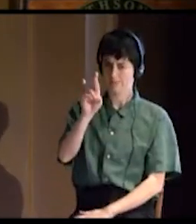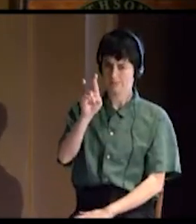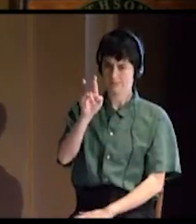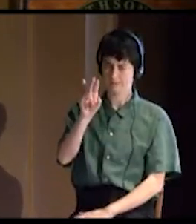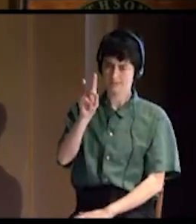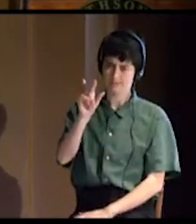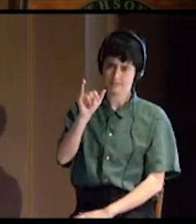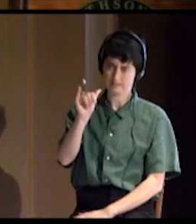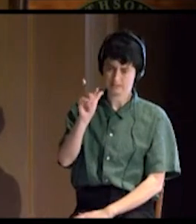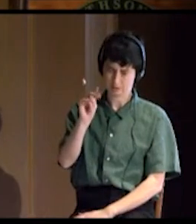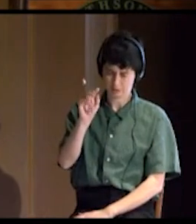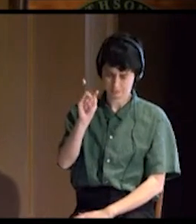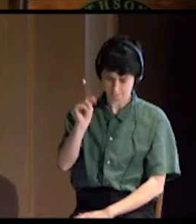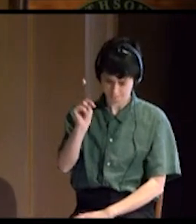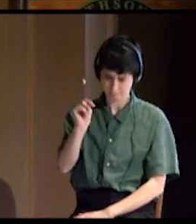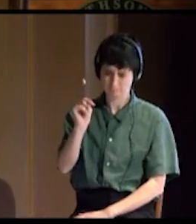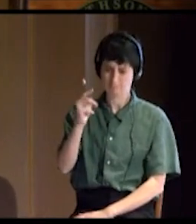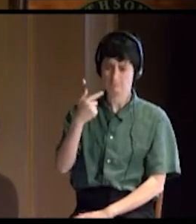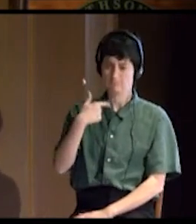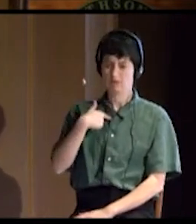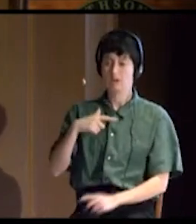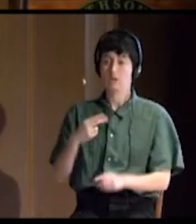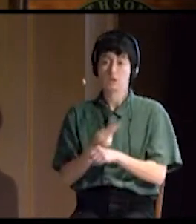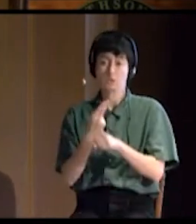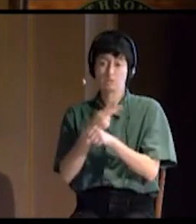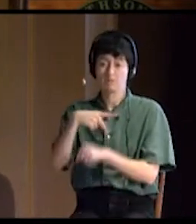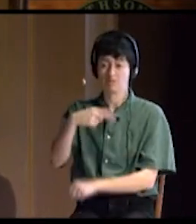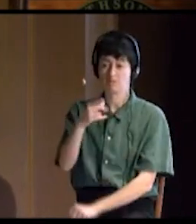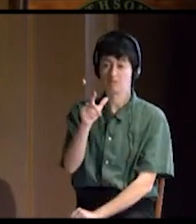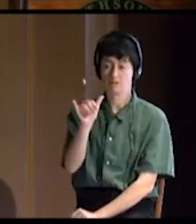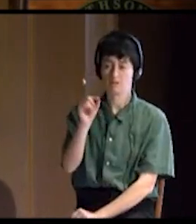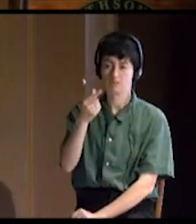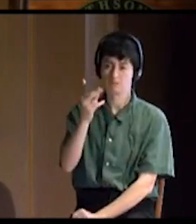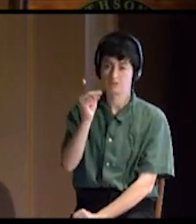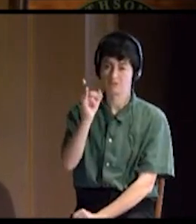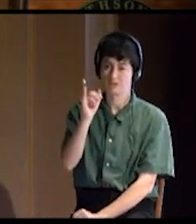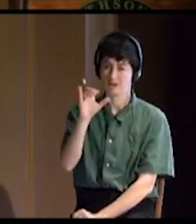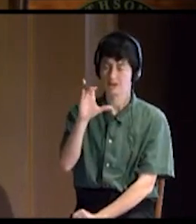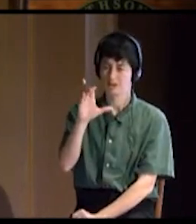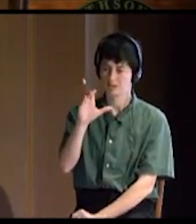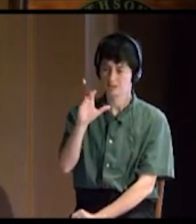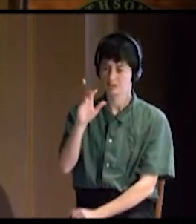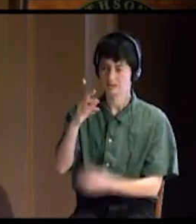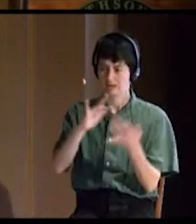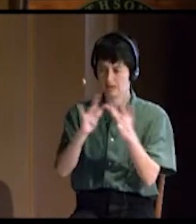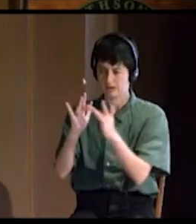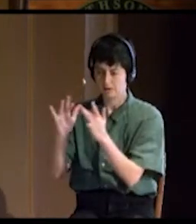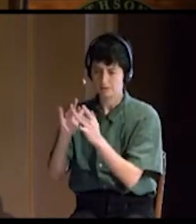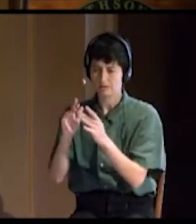to infer if hybridization had occurred. And in contrast to the strictly bifurcating trees, like the chloroplast